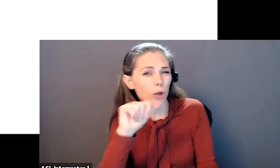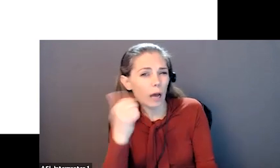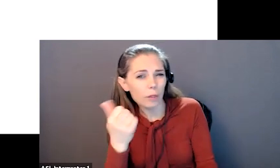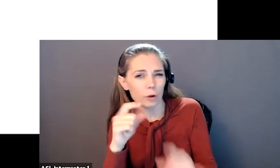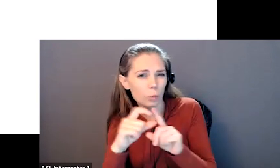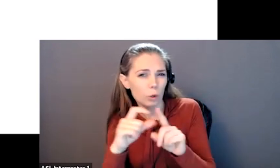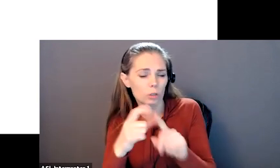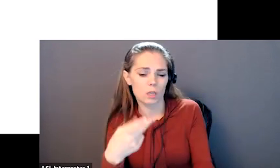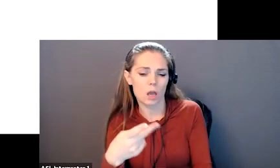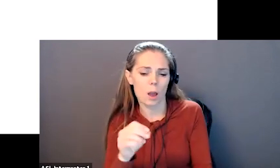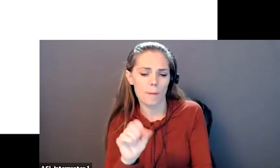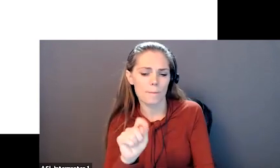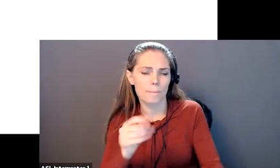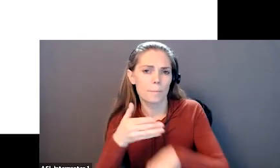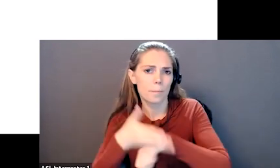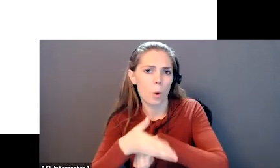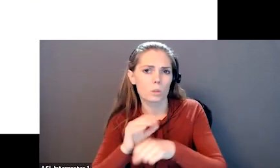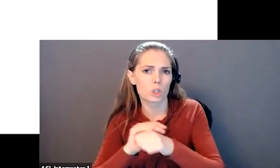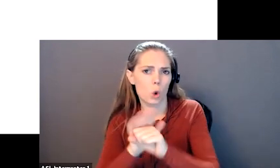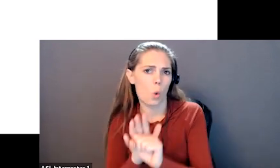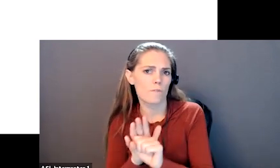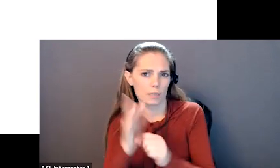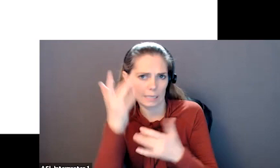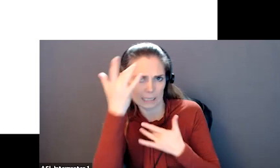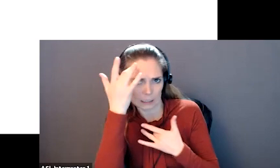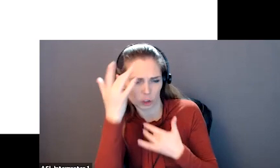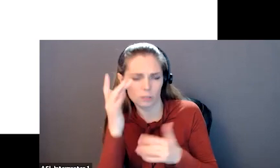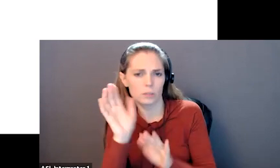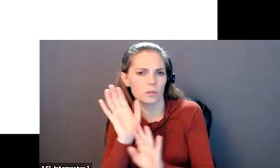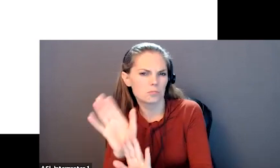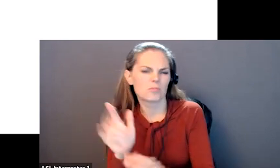to use the term long COVID out of respect and recognition to those who brought this to our